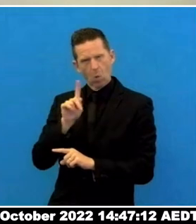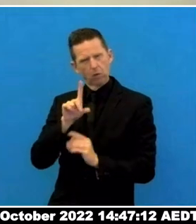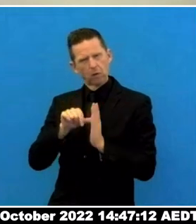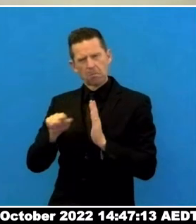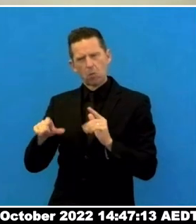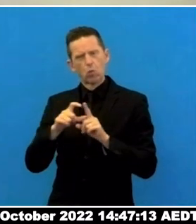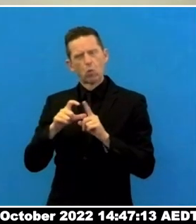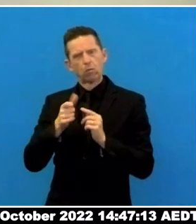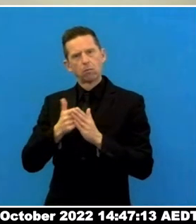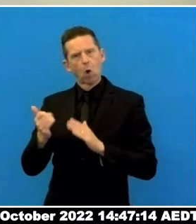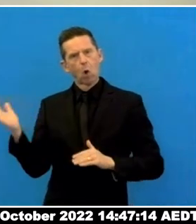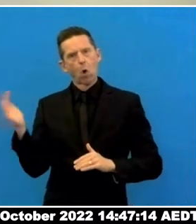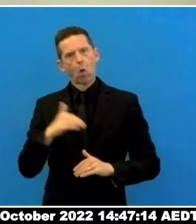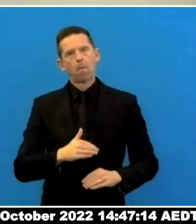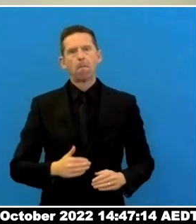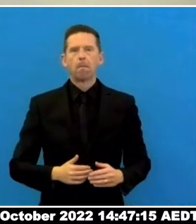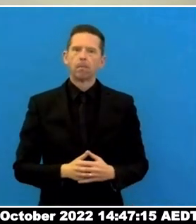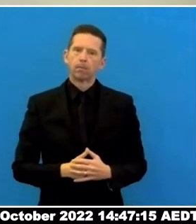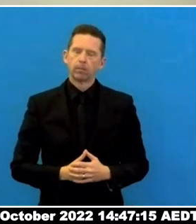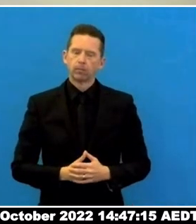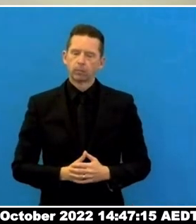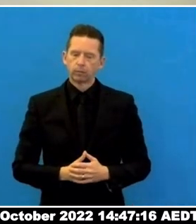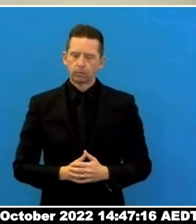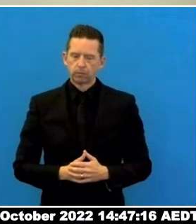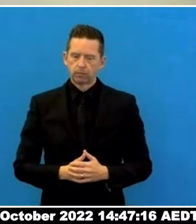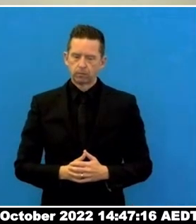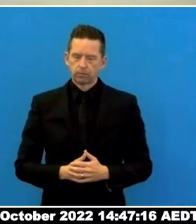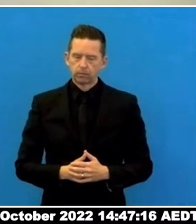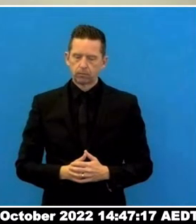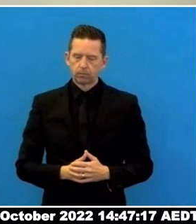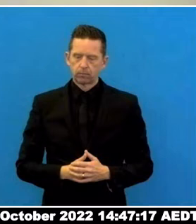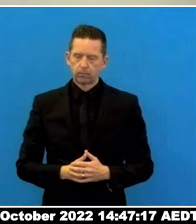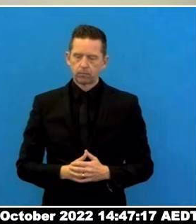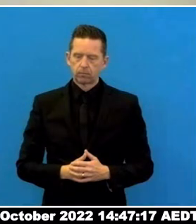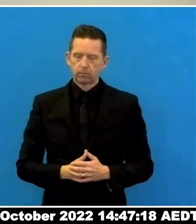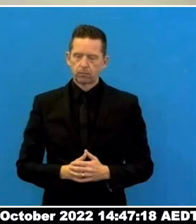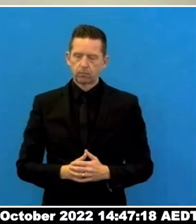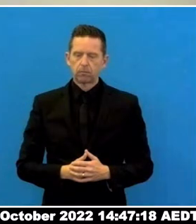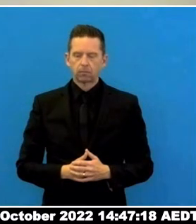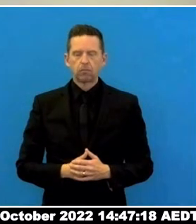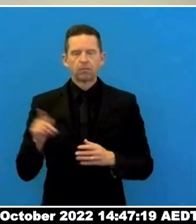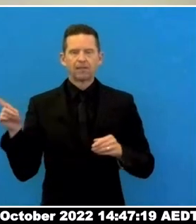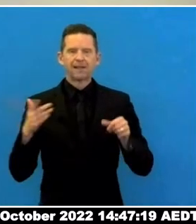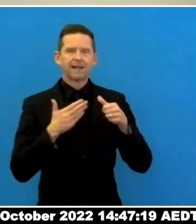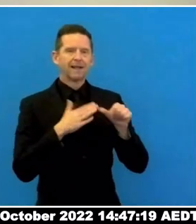Around the 3 3.15 or 3. Yes. Right.